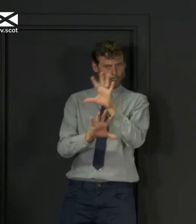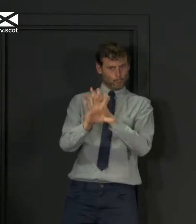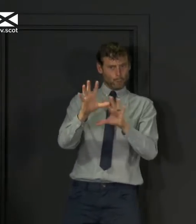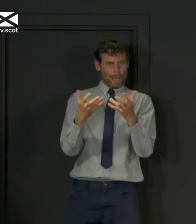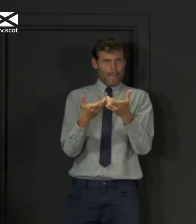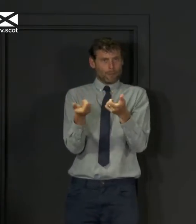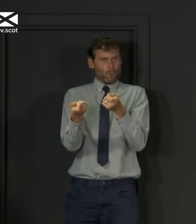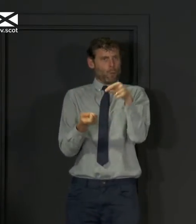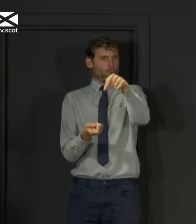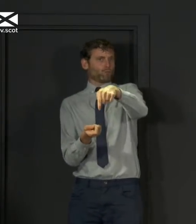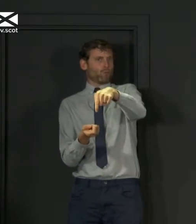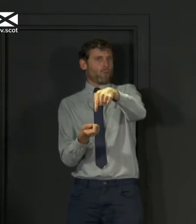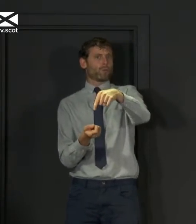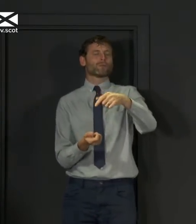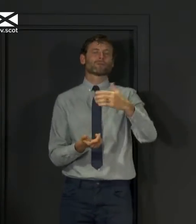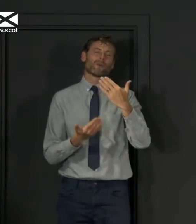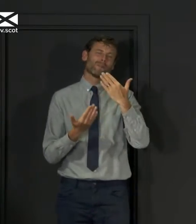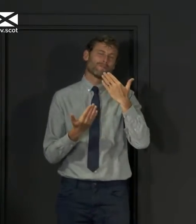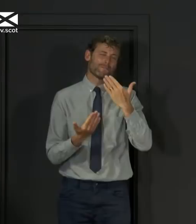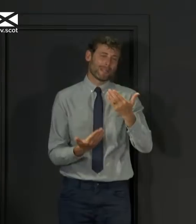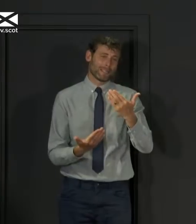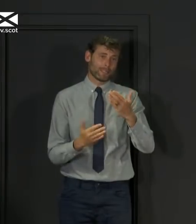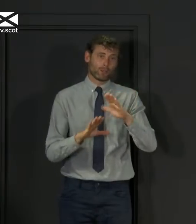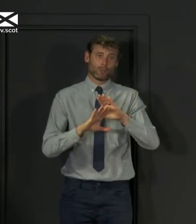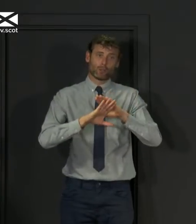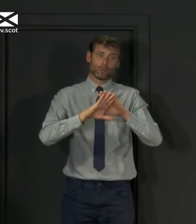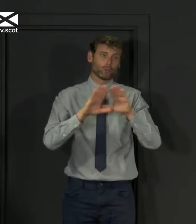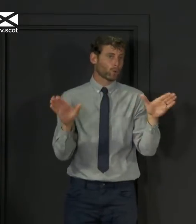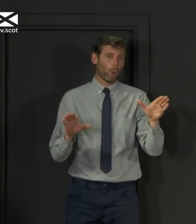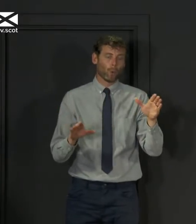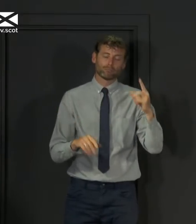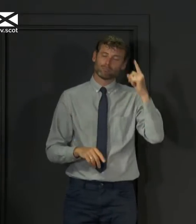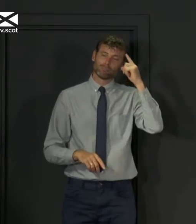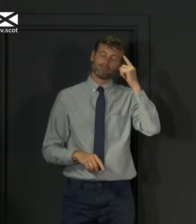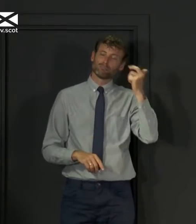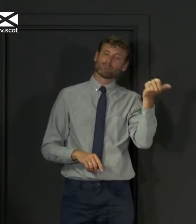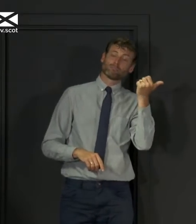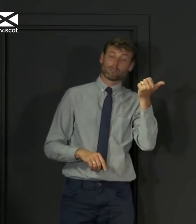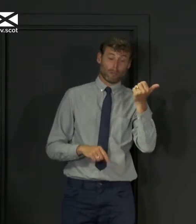things that you know are giving this virus the chance to spread again.